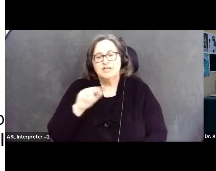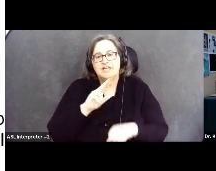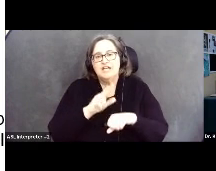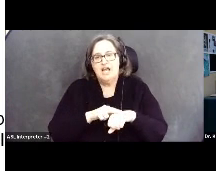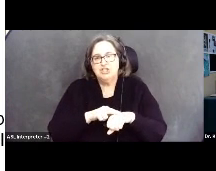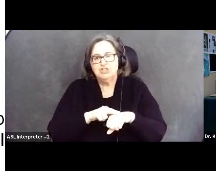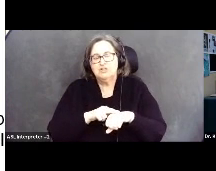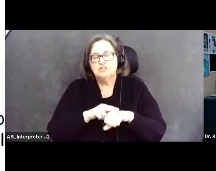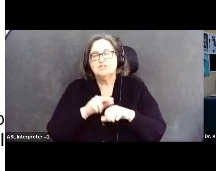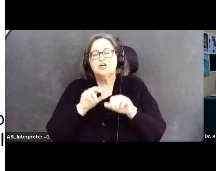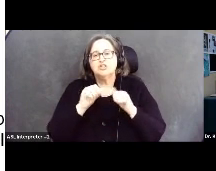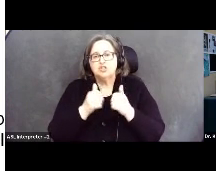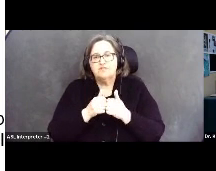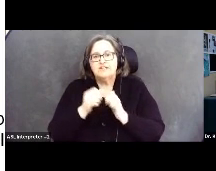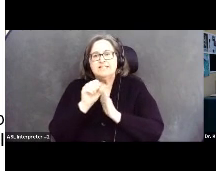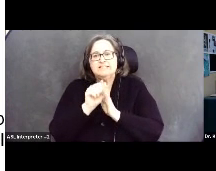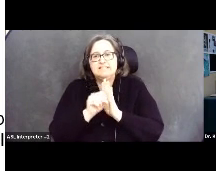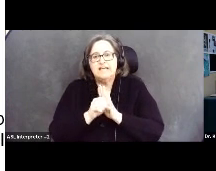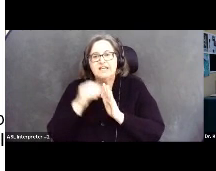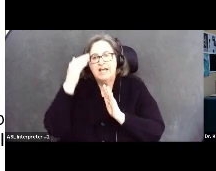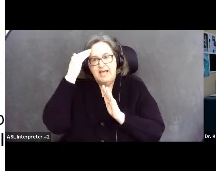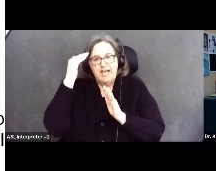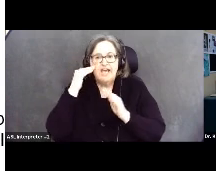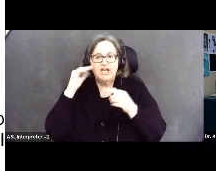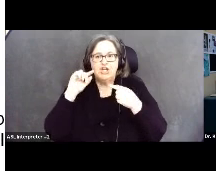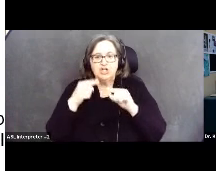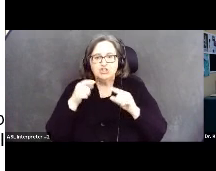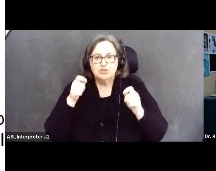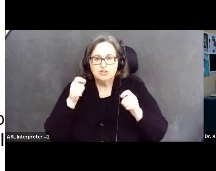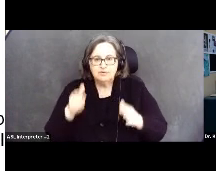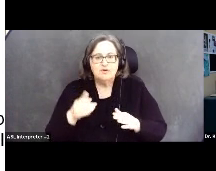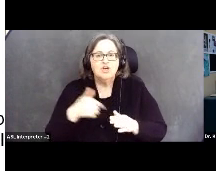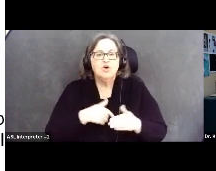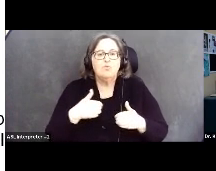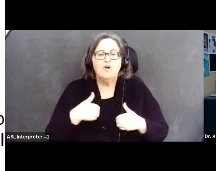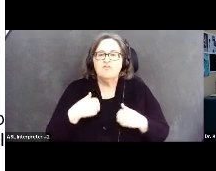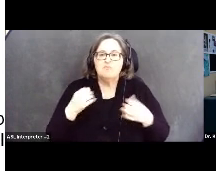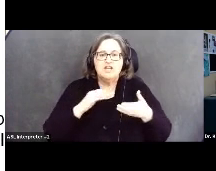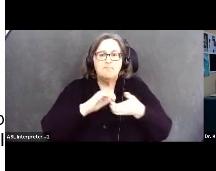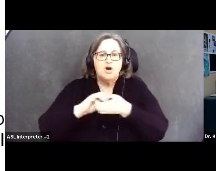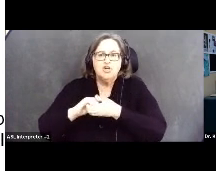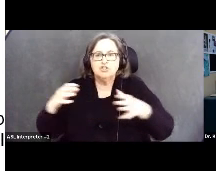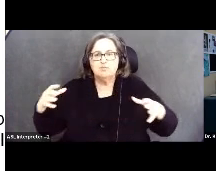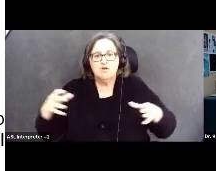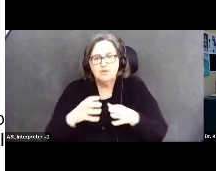head injury administrators. So we have some great partners that we pulled together and were able to